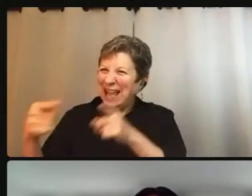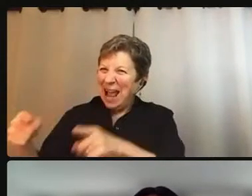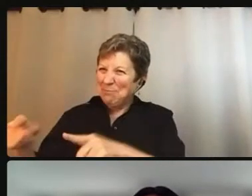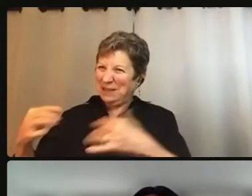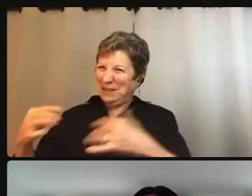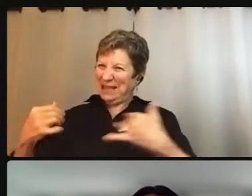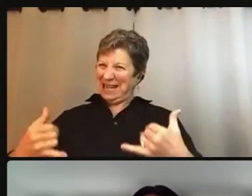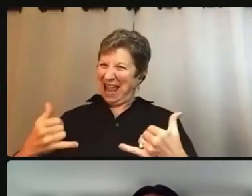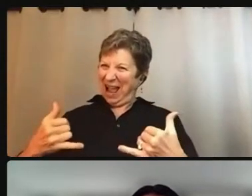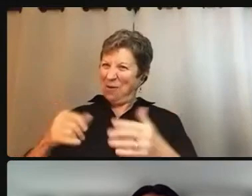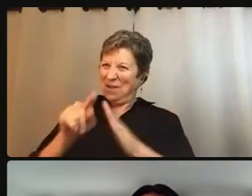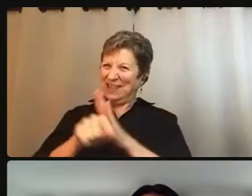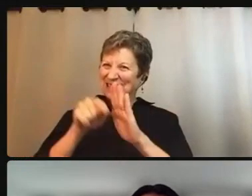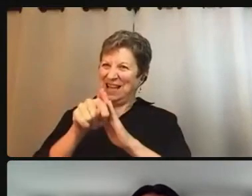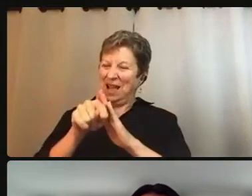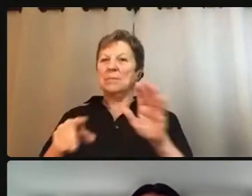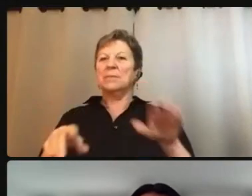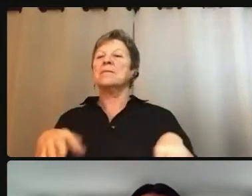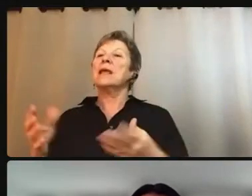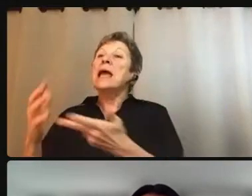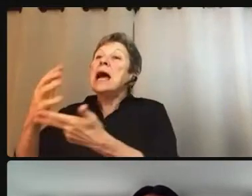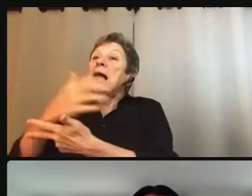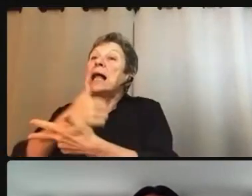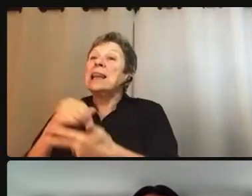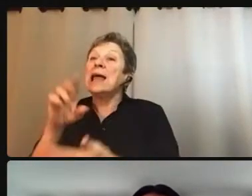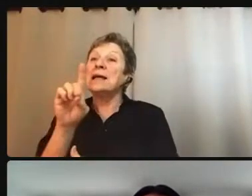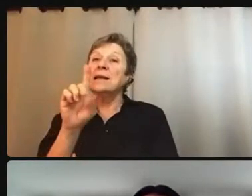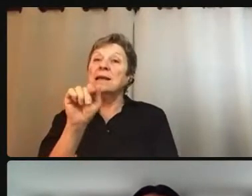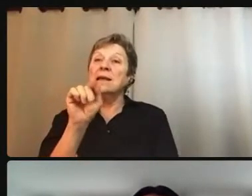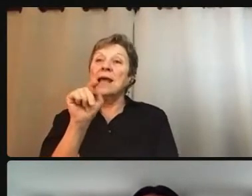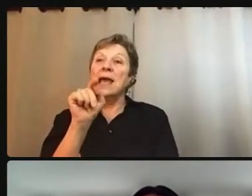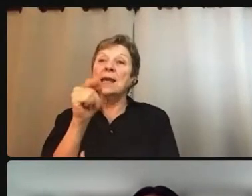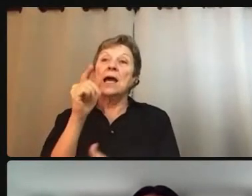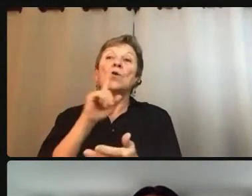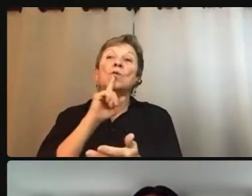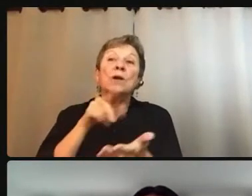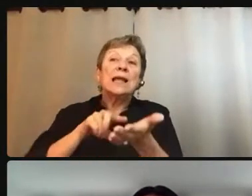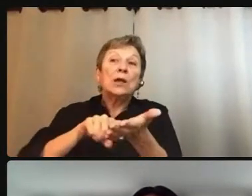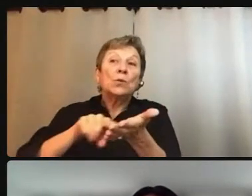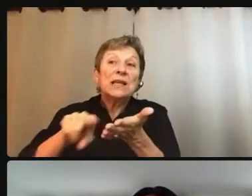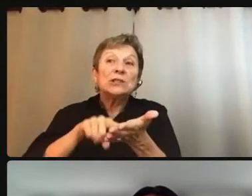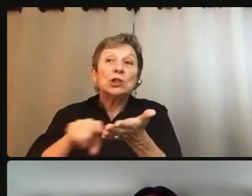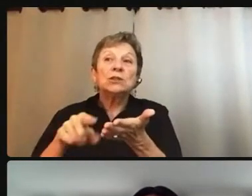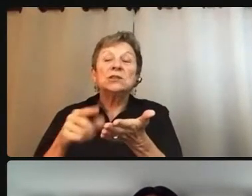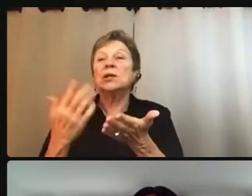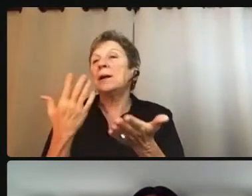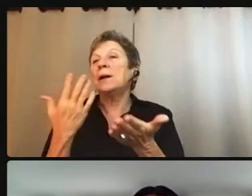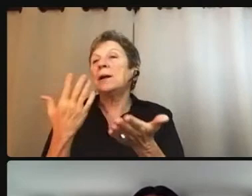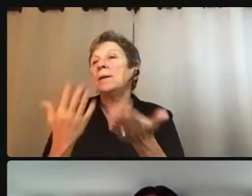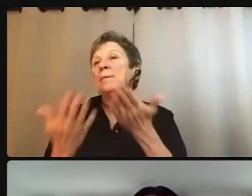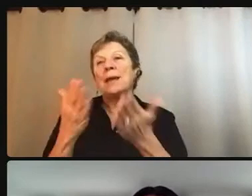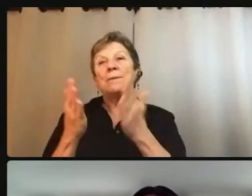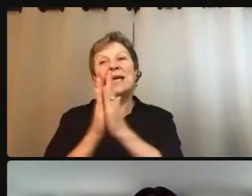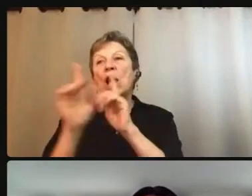TO BE OPEN MINDED CONSIDERING ALL THE TIME.